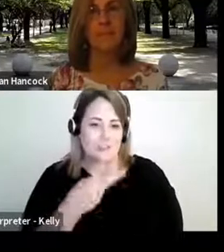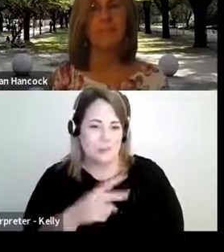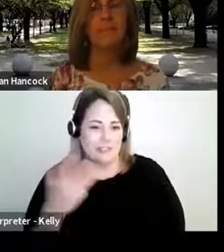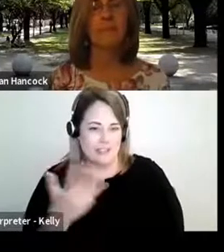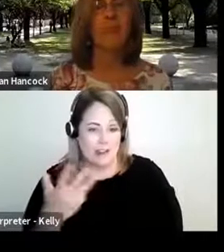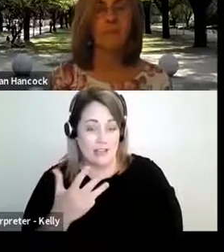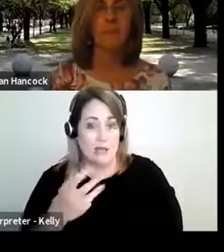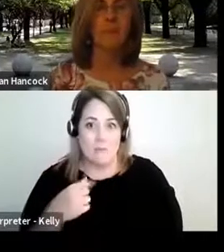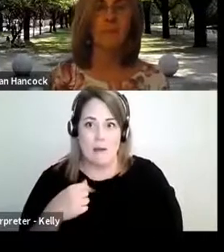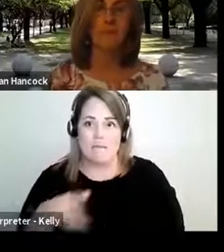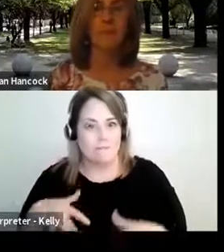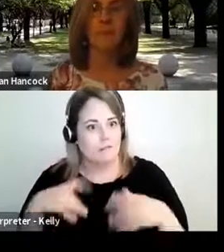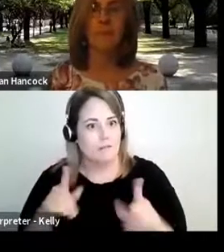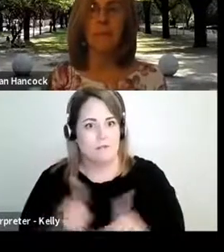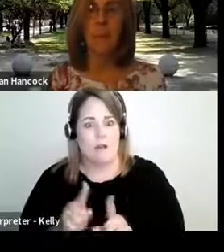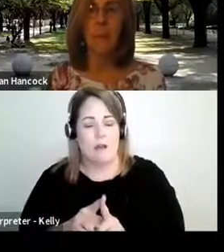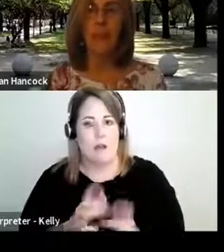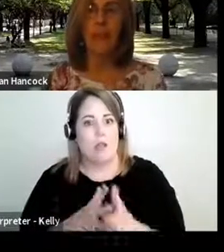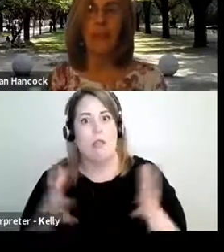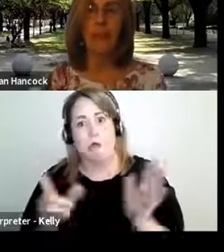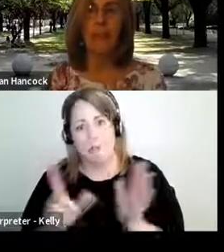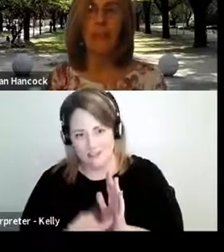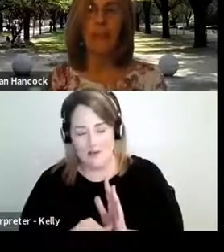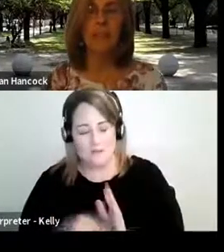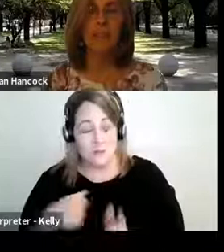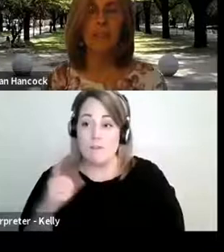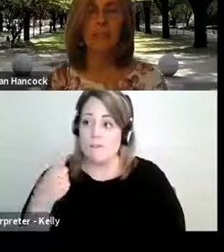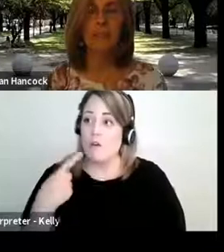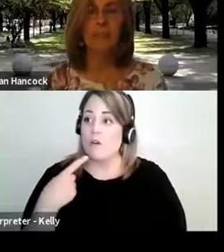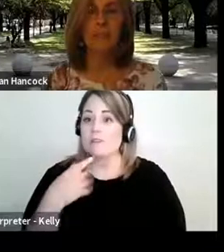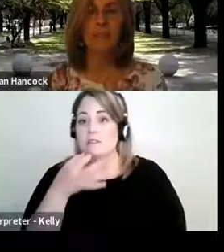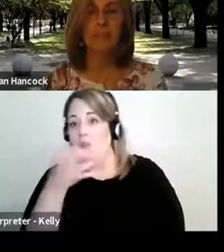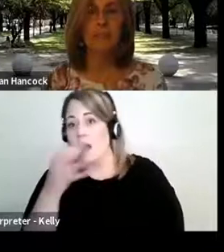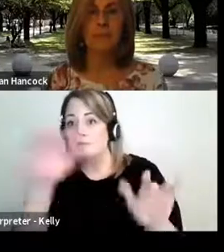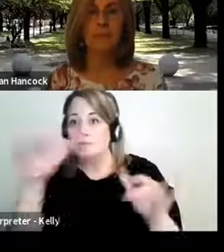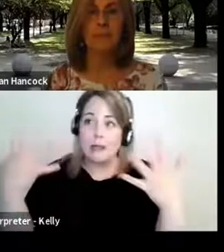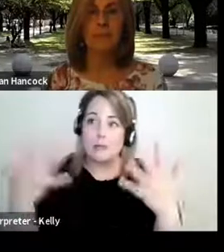a couple of years. When we first put the call out, anyone who’s interested in joining a mentoring